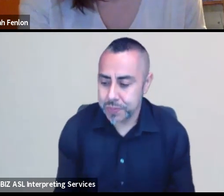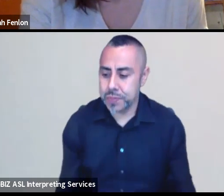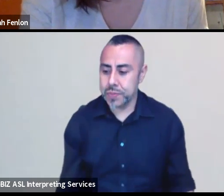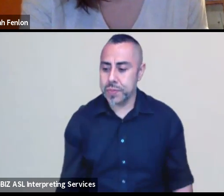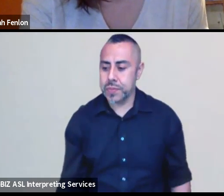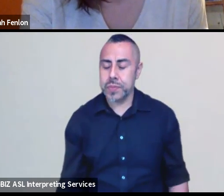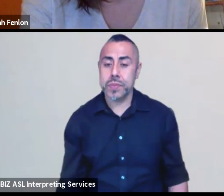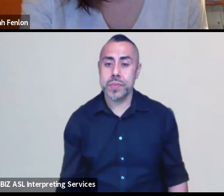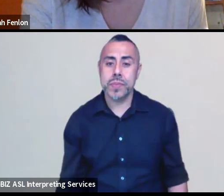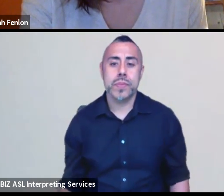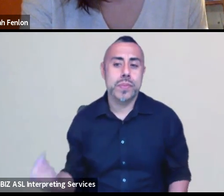Thank you, Viv.